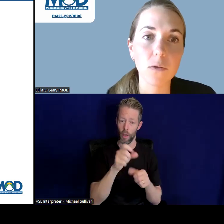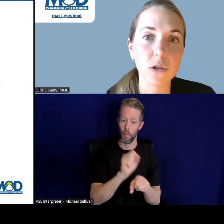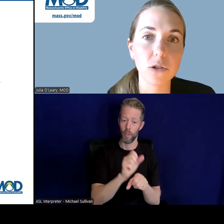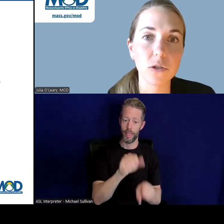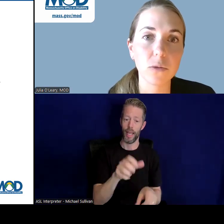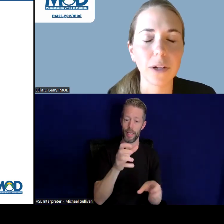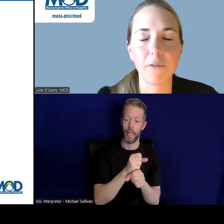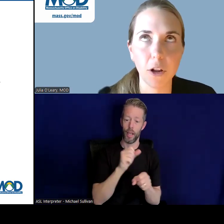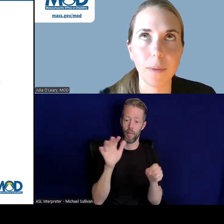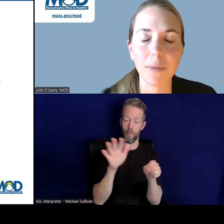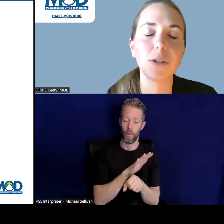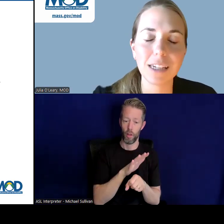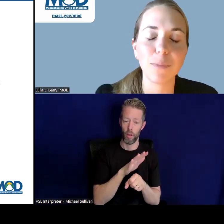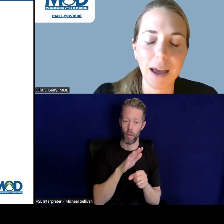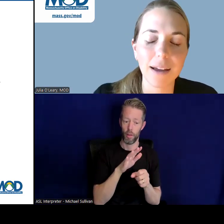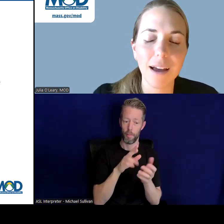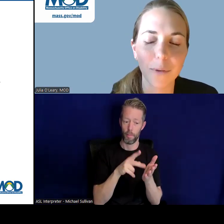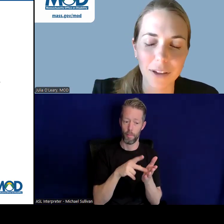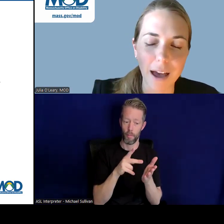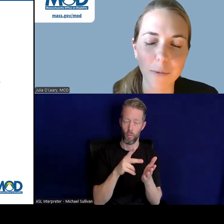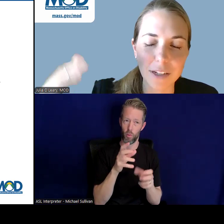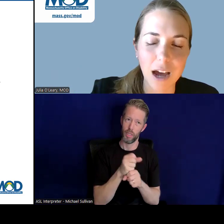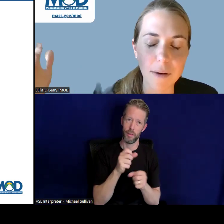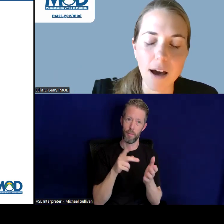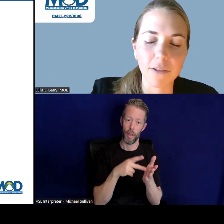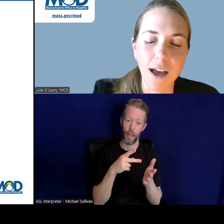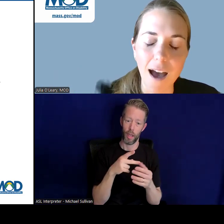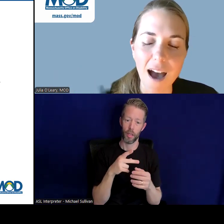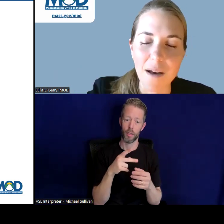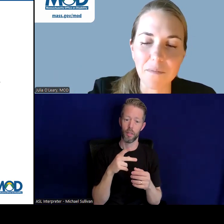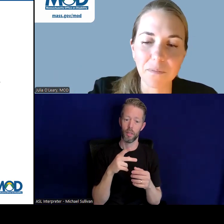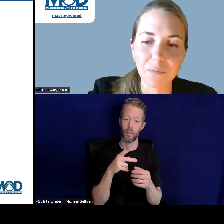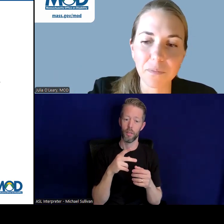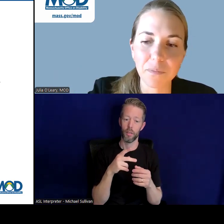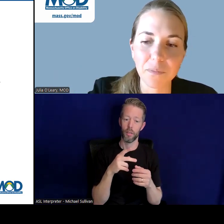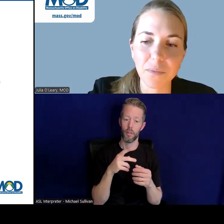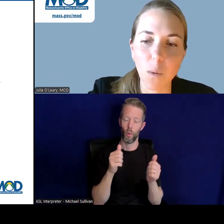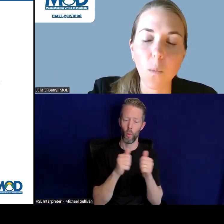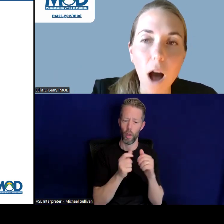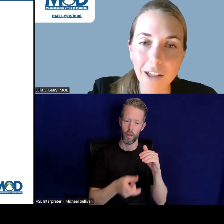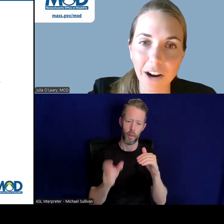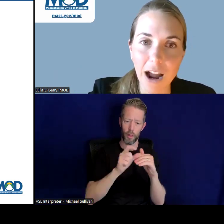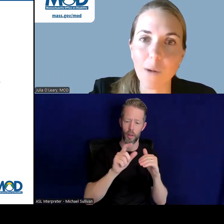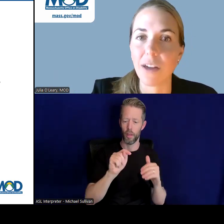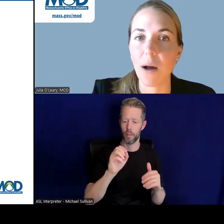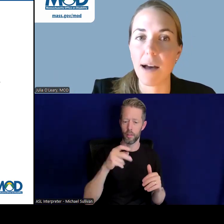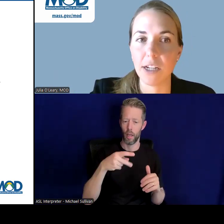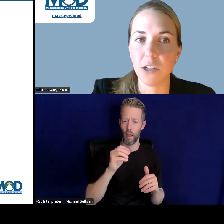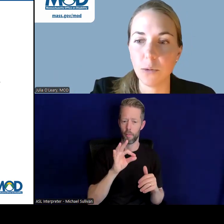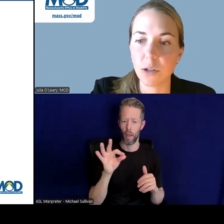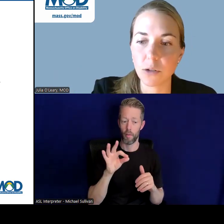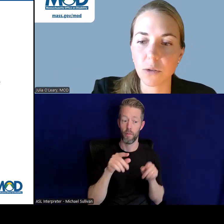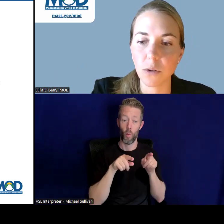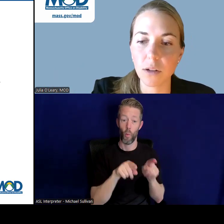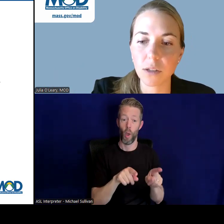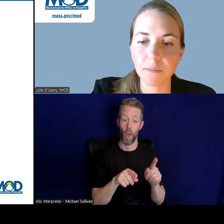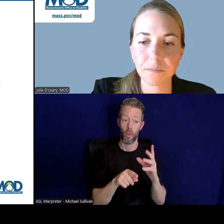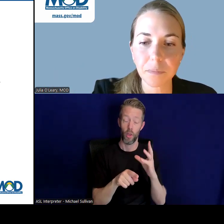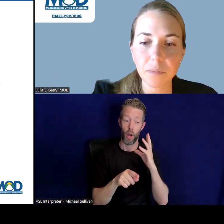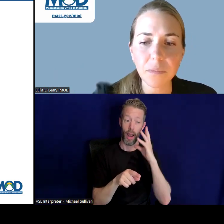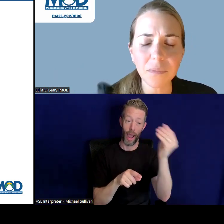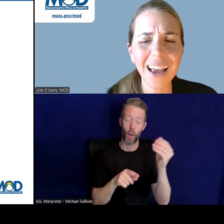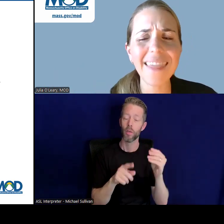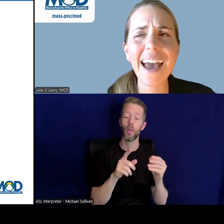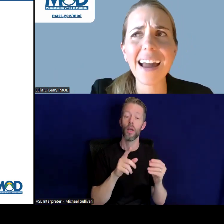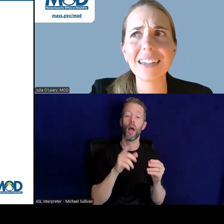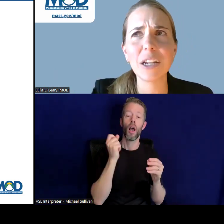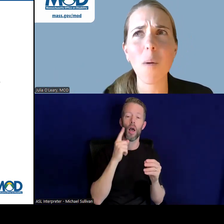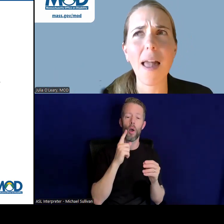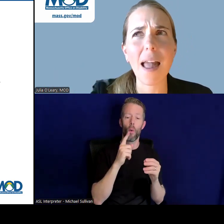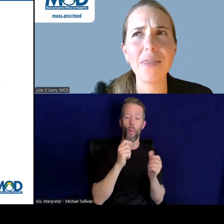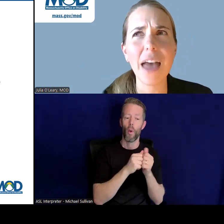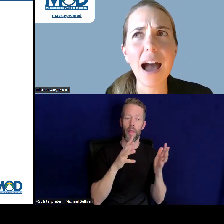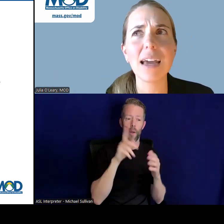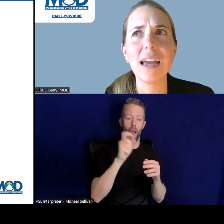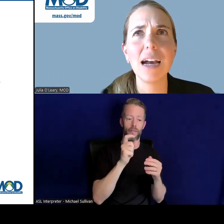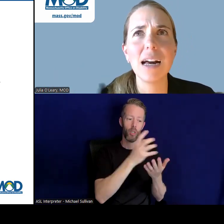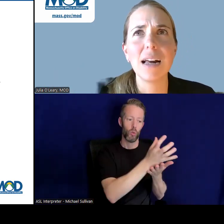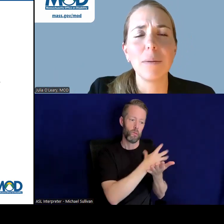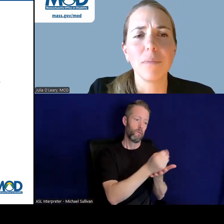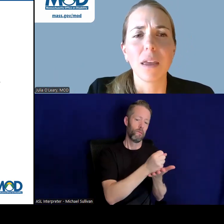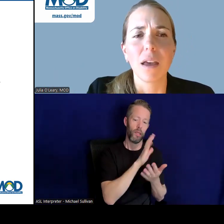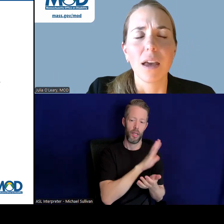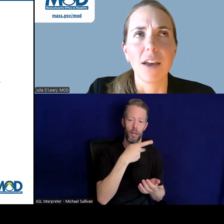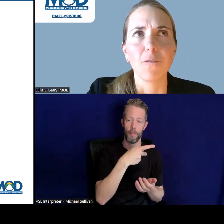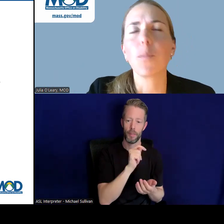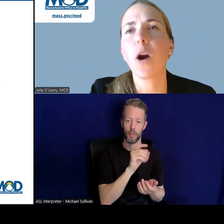full pay without, well, not full pay, but receive pay with a toppoff while they're out without having to use those accruals.